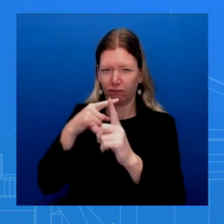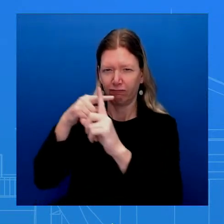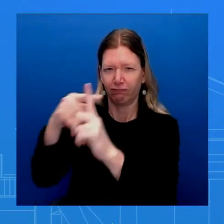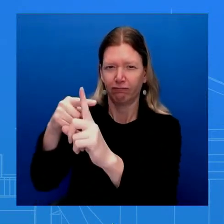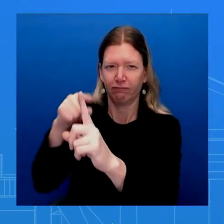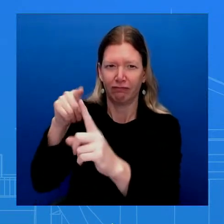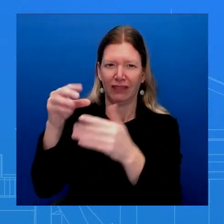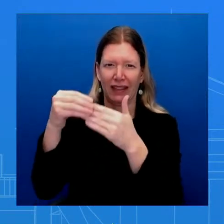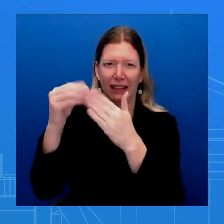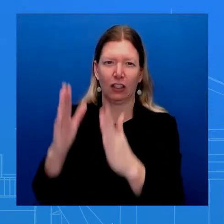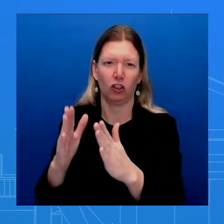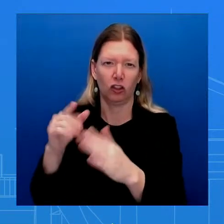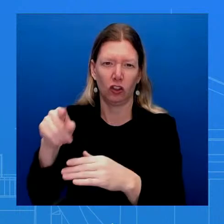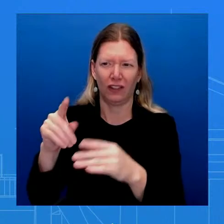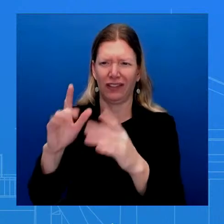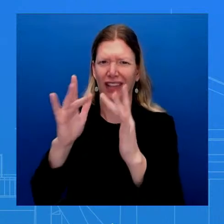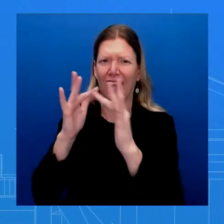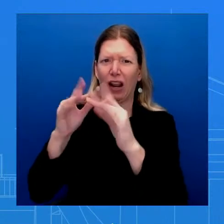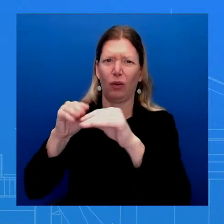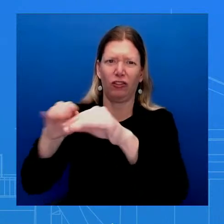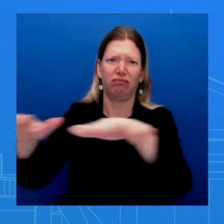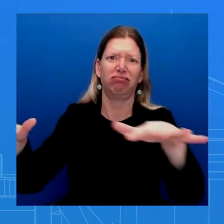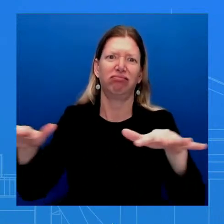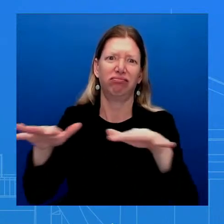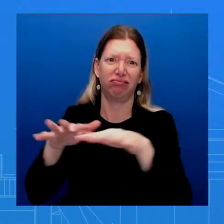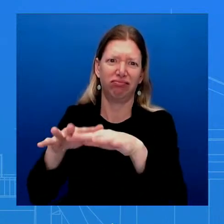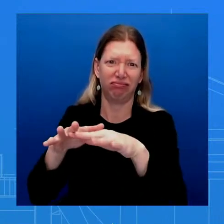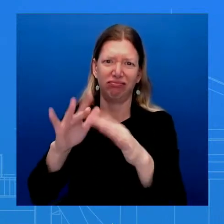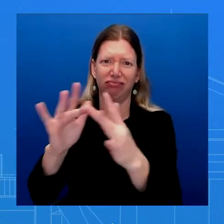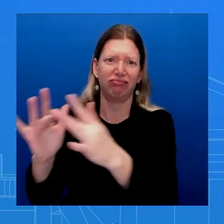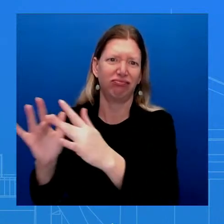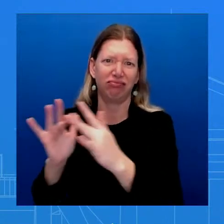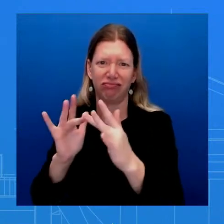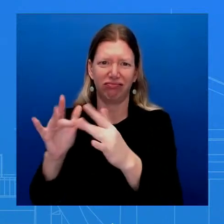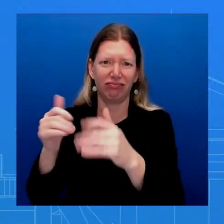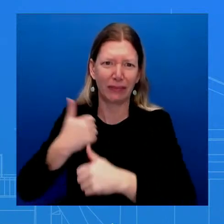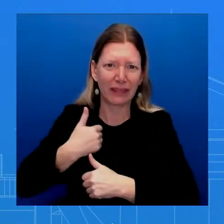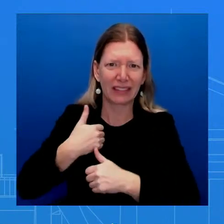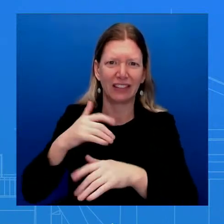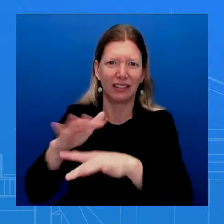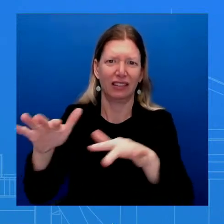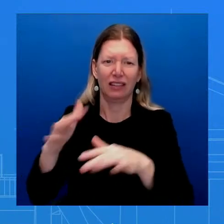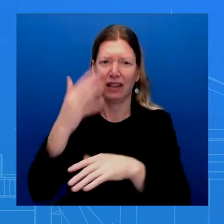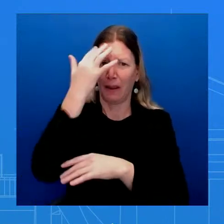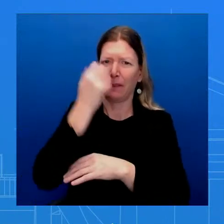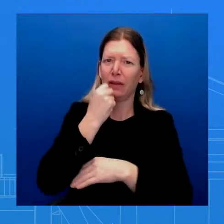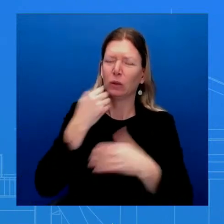that Qatar has connections with and communications with that -- that we're -- that they are working with